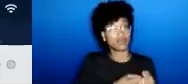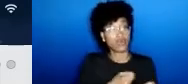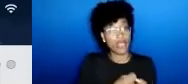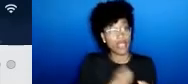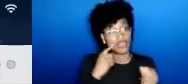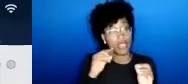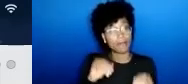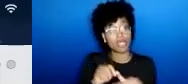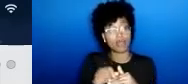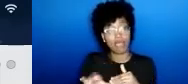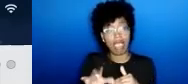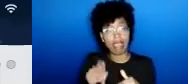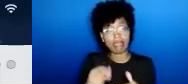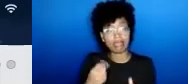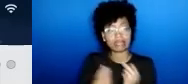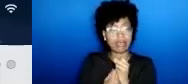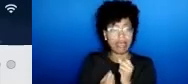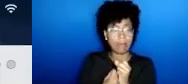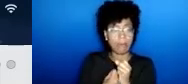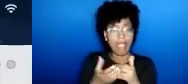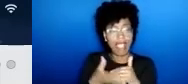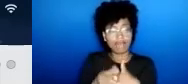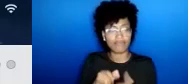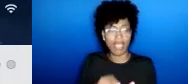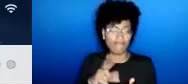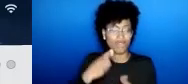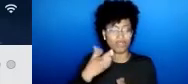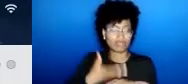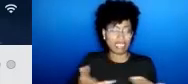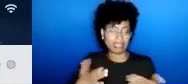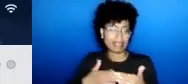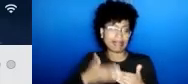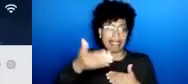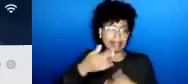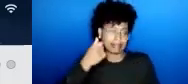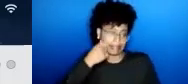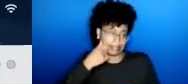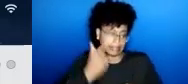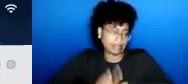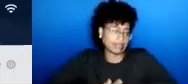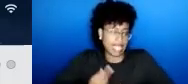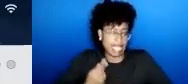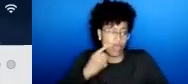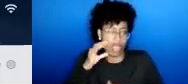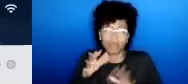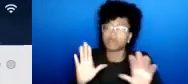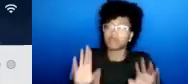after that, we will get to you first thing in the morning. So I encourage you to do that.